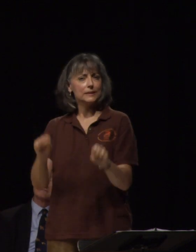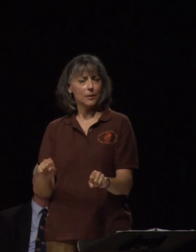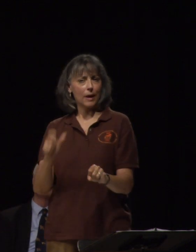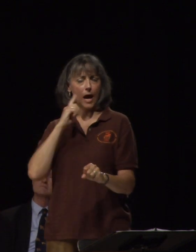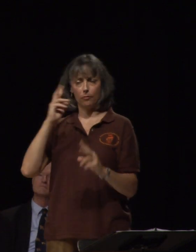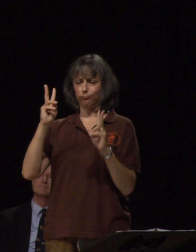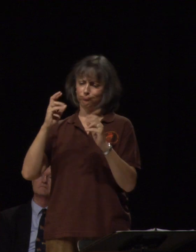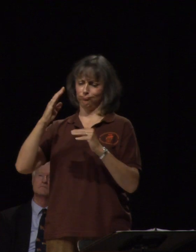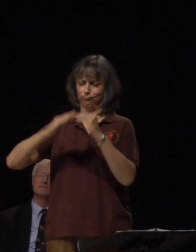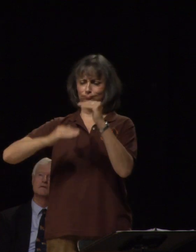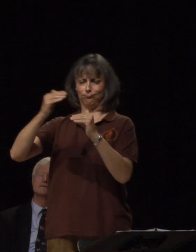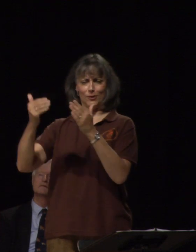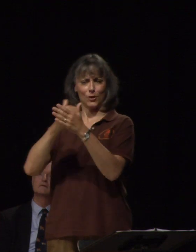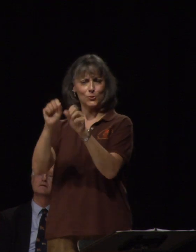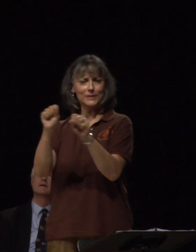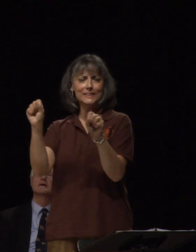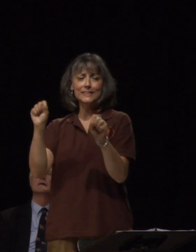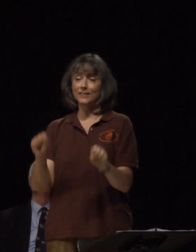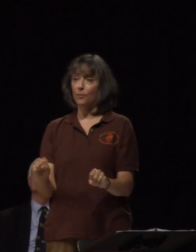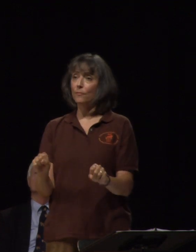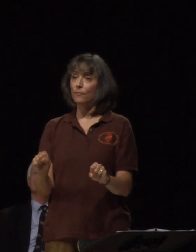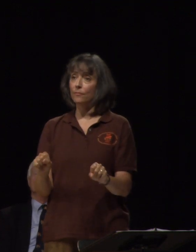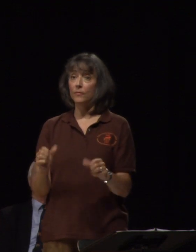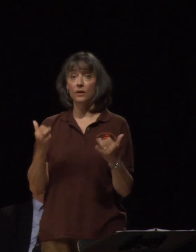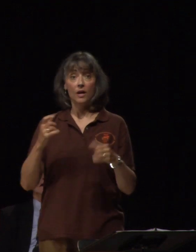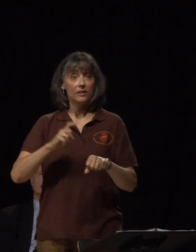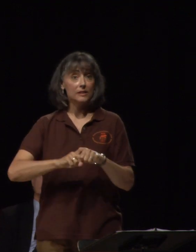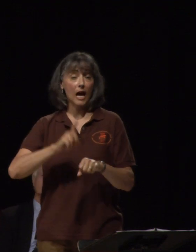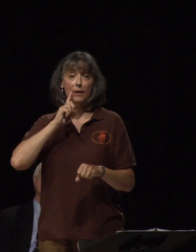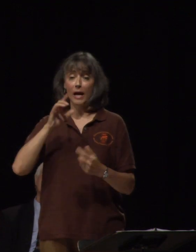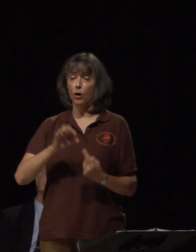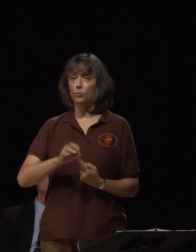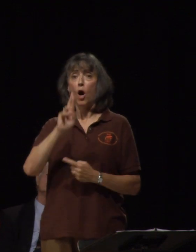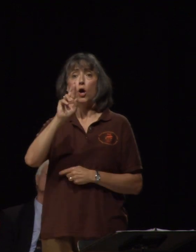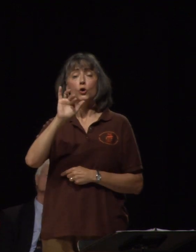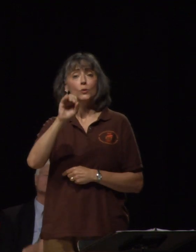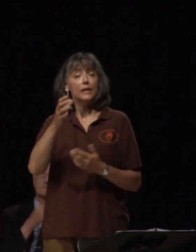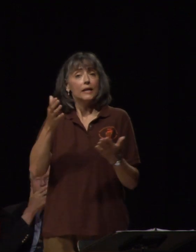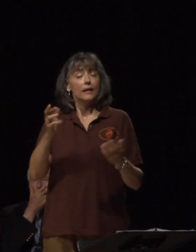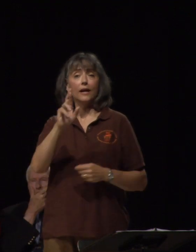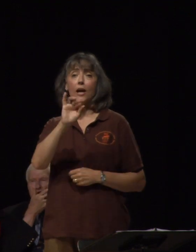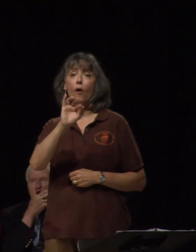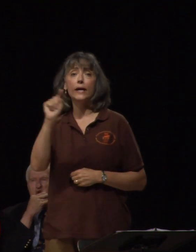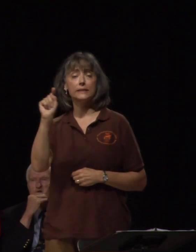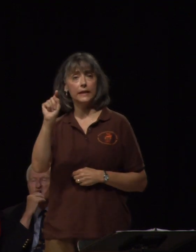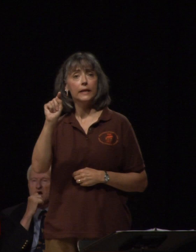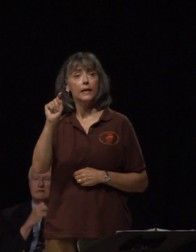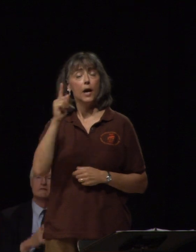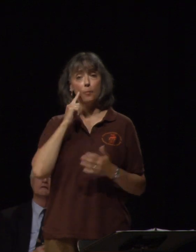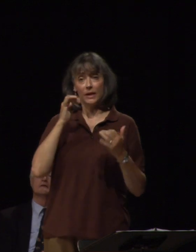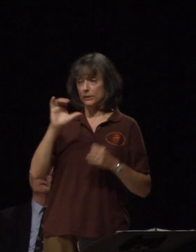THIS UNIQUE MOMENT AT RIT GIVES STUDENT GOVERNMENT, AND THE ENTIRE RIT COMMUNITY, THE OPPORTUNITY TO